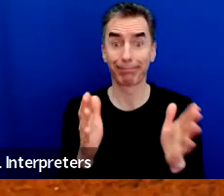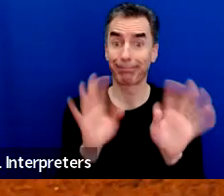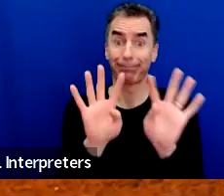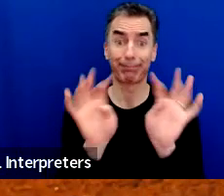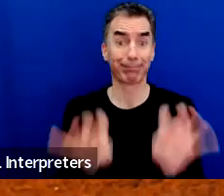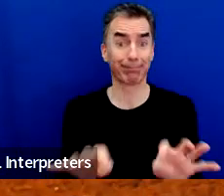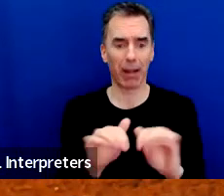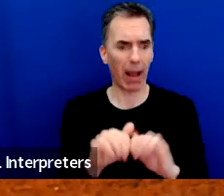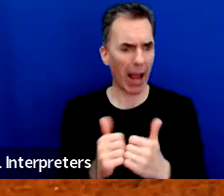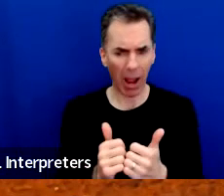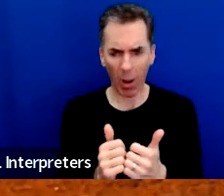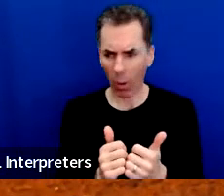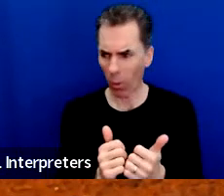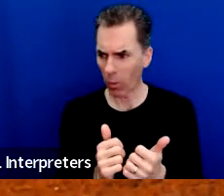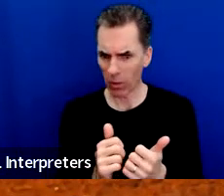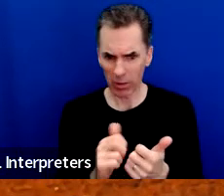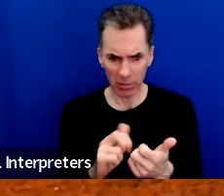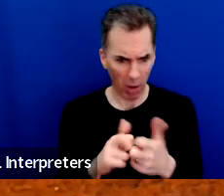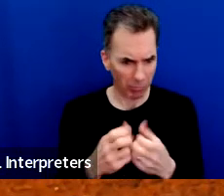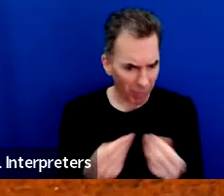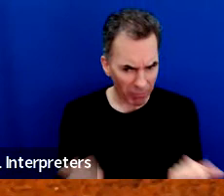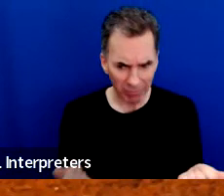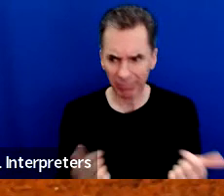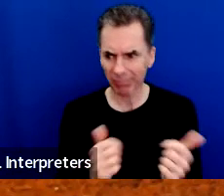and how they're going to interconnect between, you know,